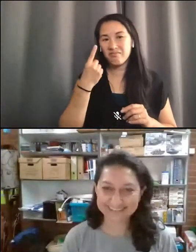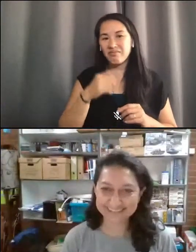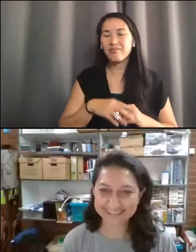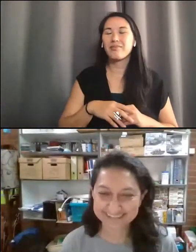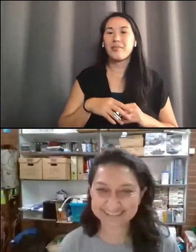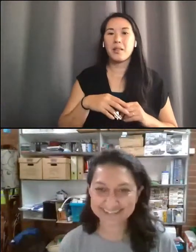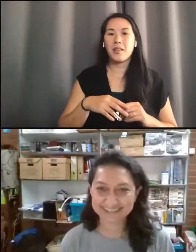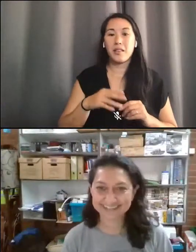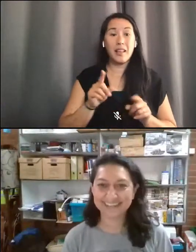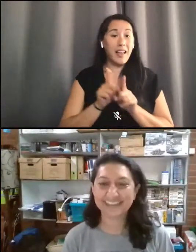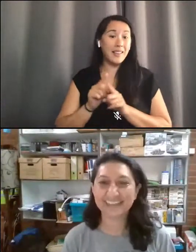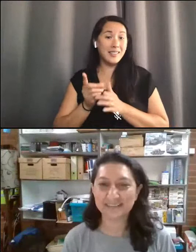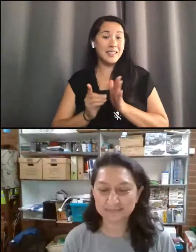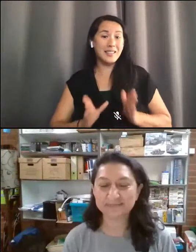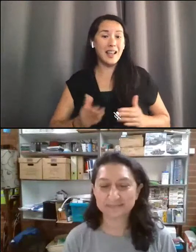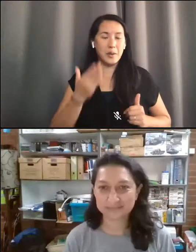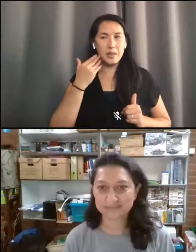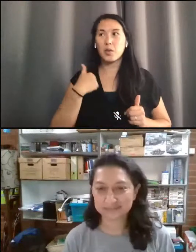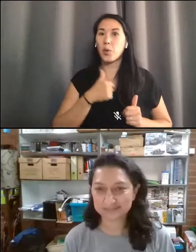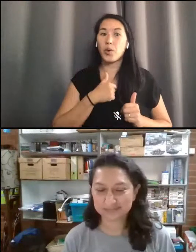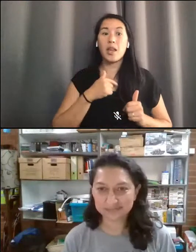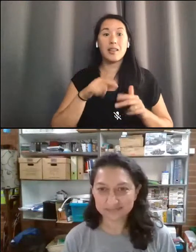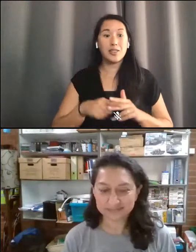as a designer you know because you kind of go in and you're like how am i supposed to